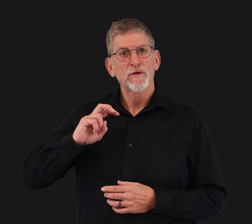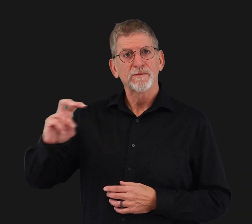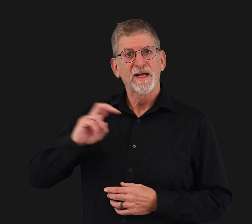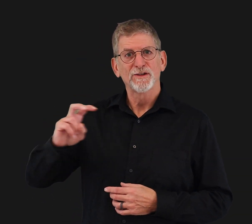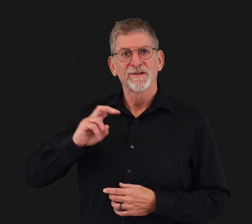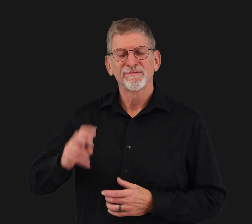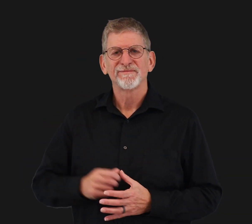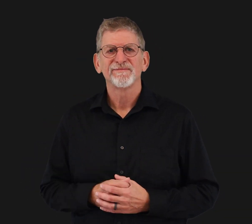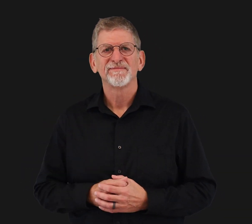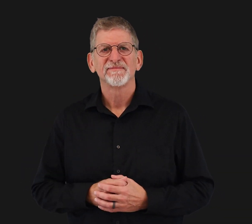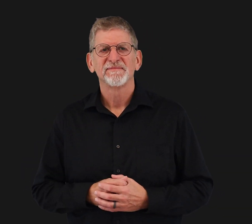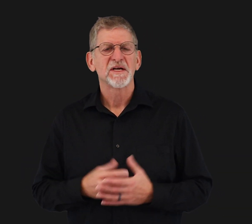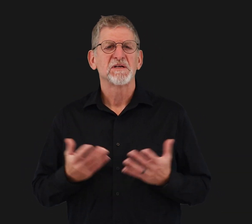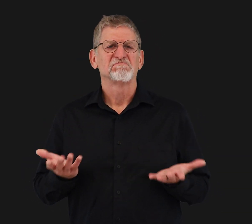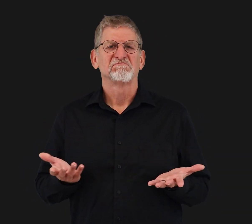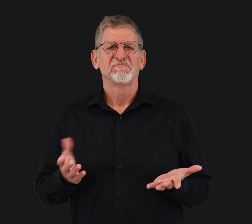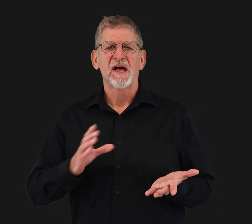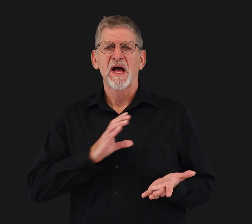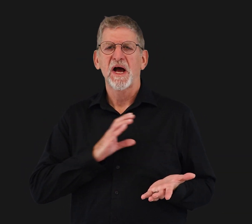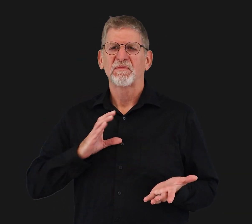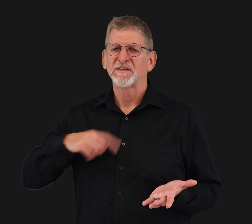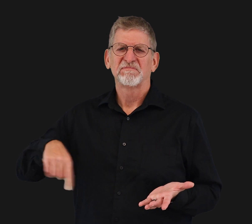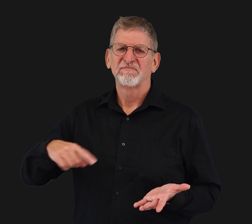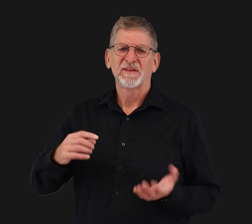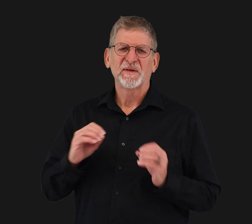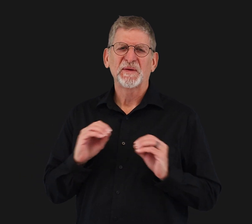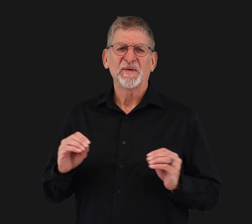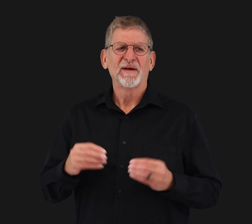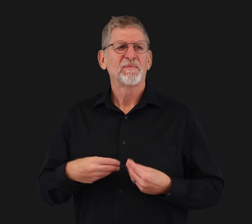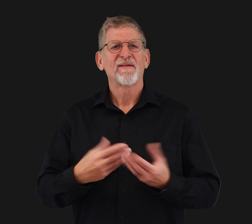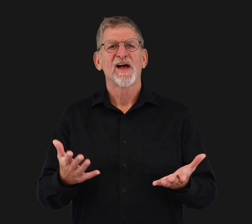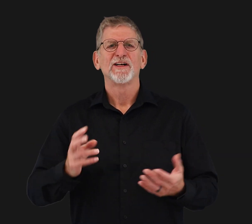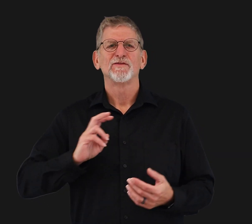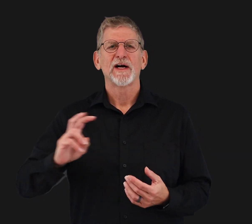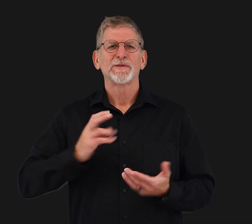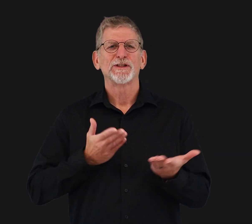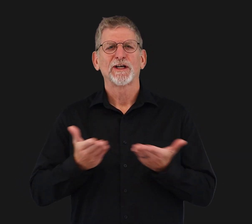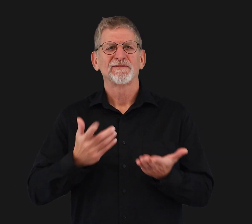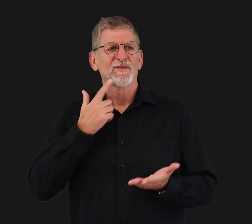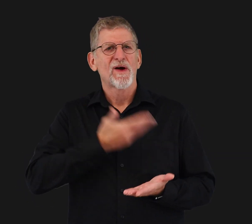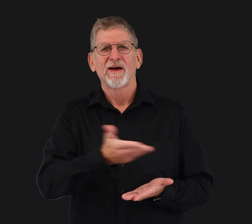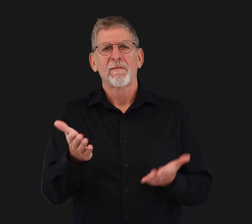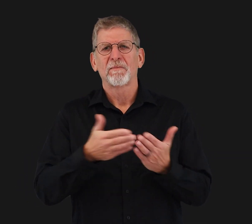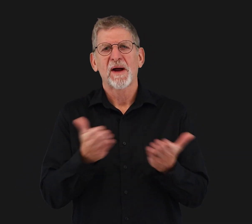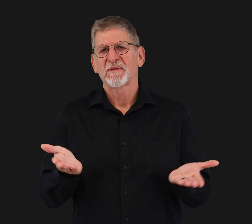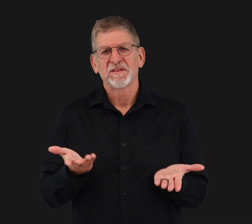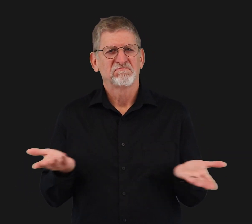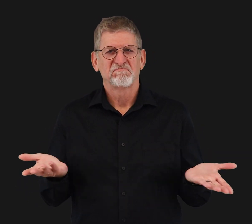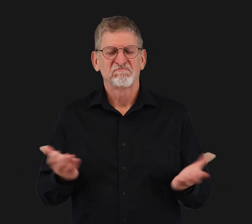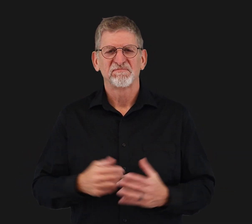Transportation The Commission does not provide transportation services to the public.